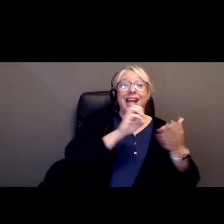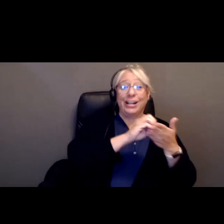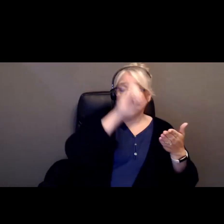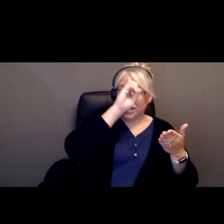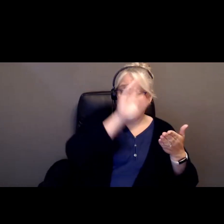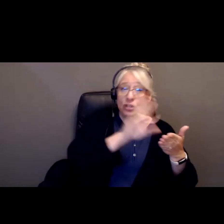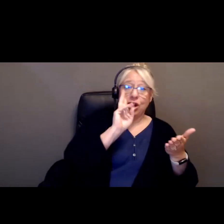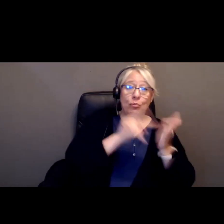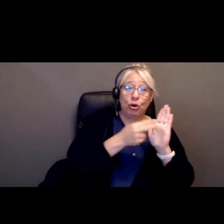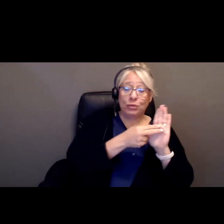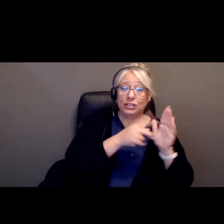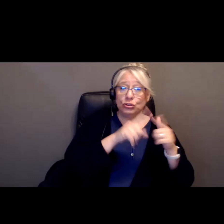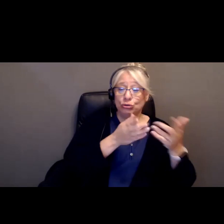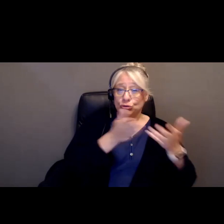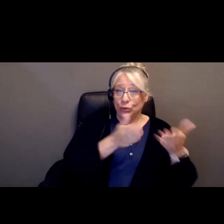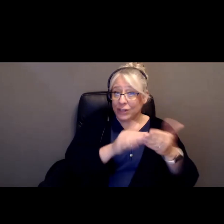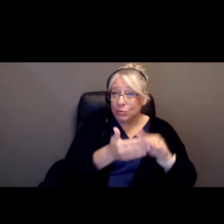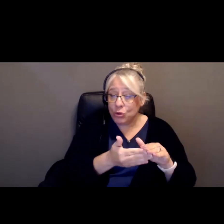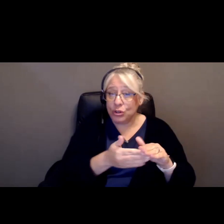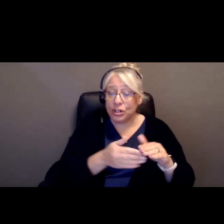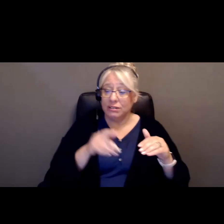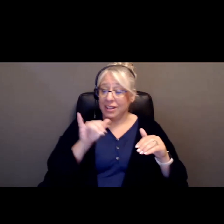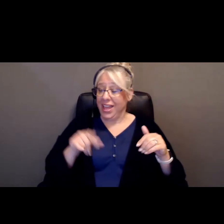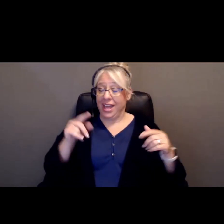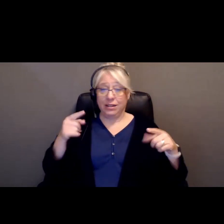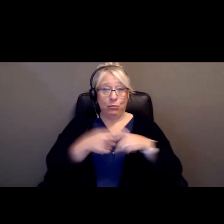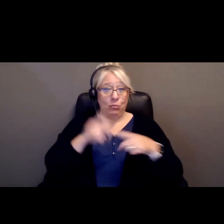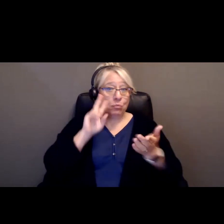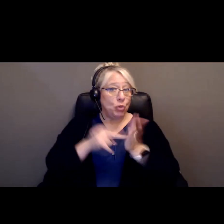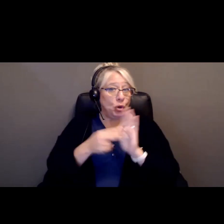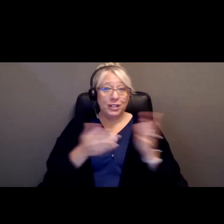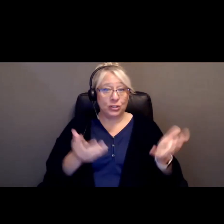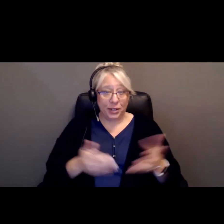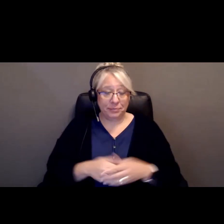it at a cross-purpose? >> JENNIFER